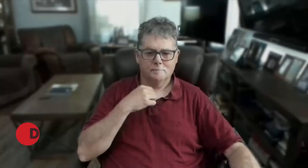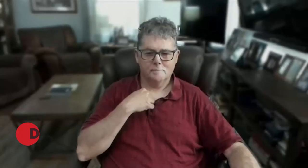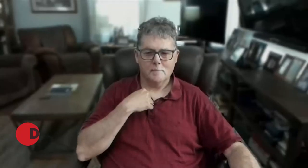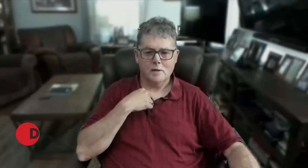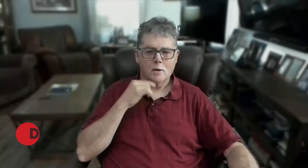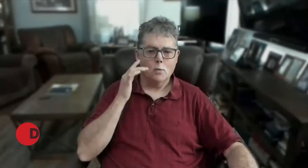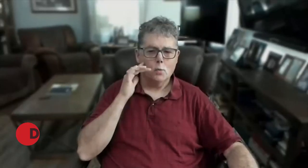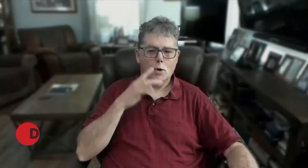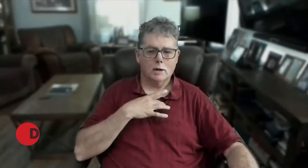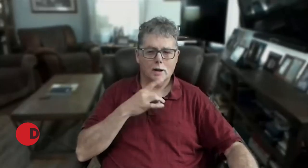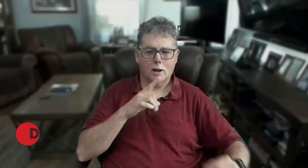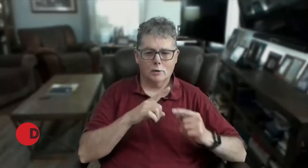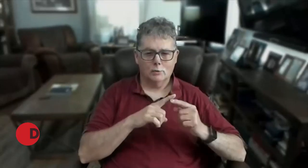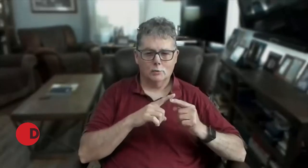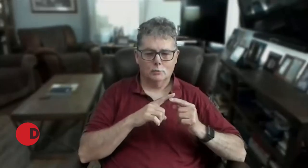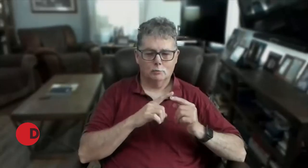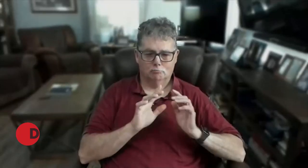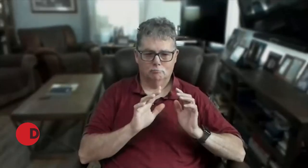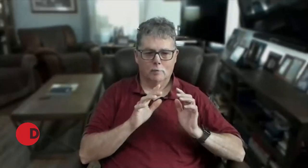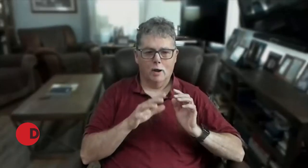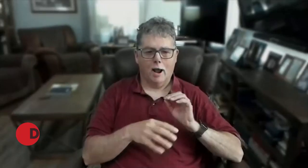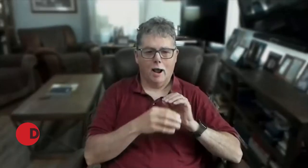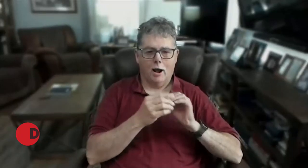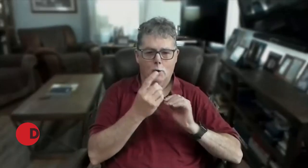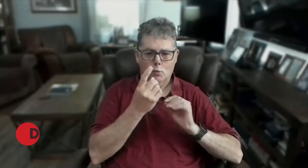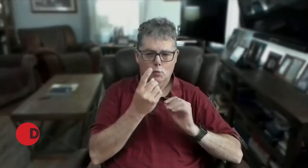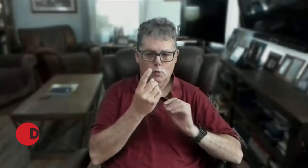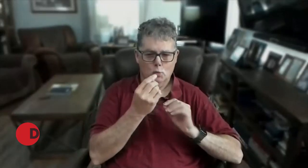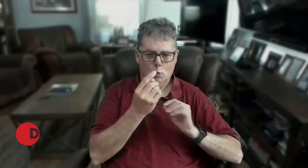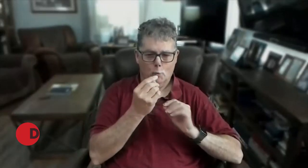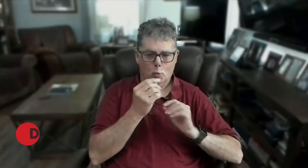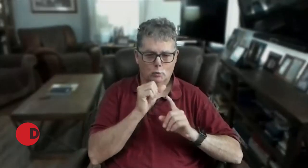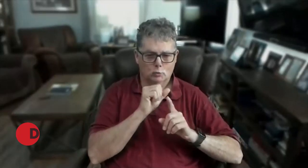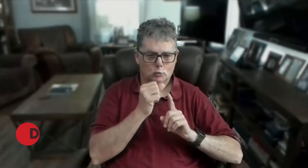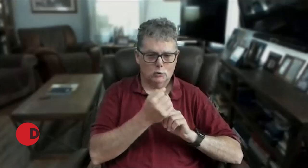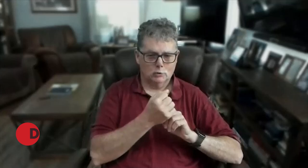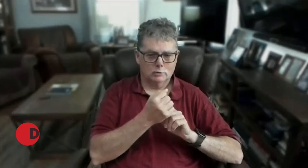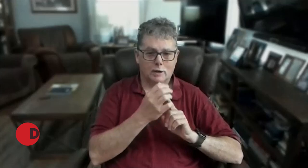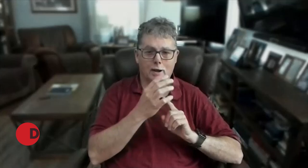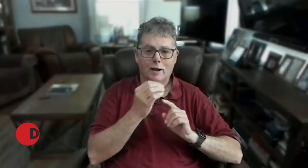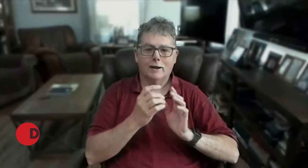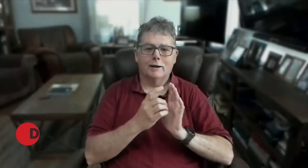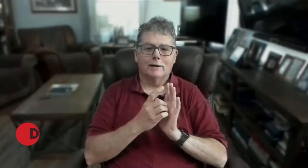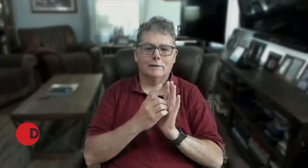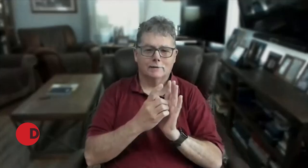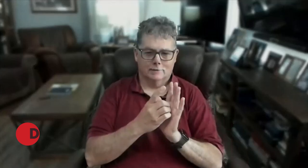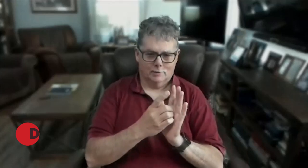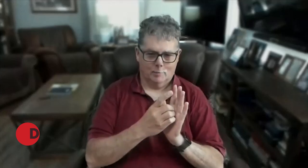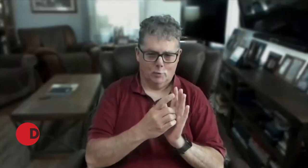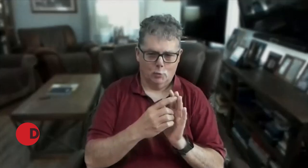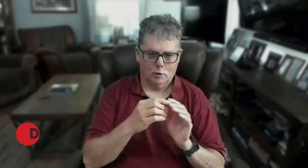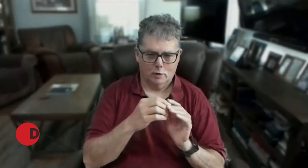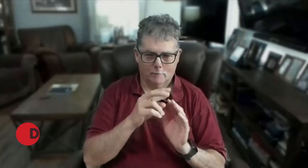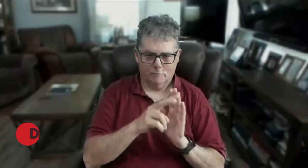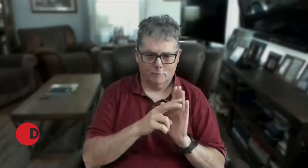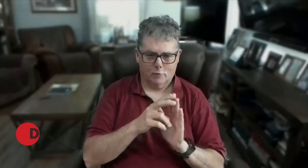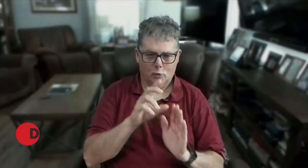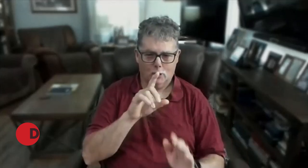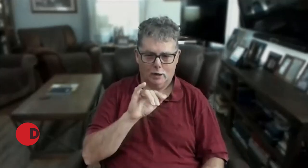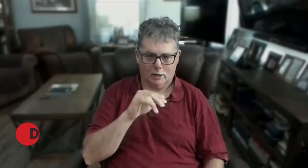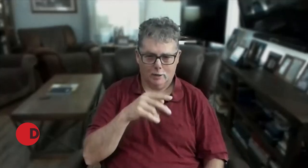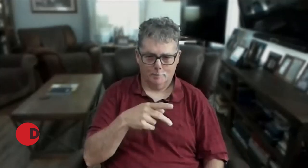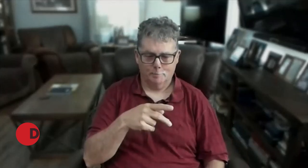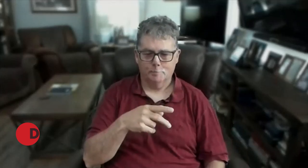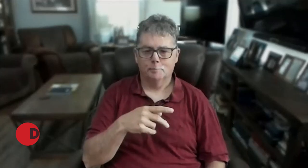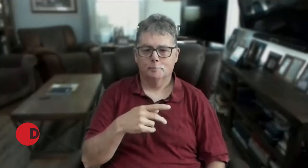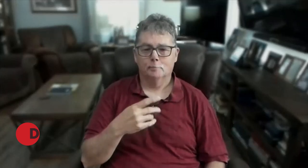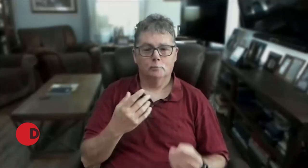I would like to add one more situation and demonstrate in a video clip.